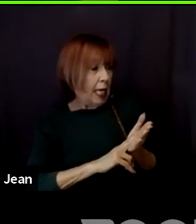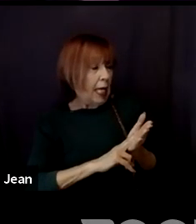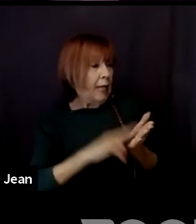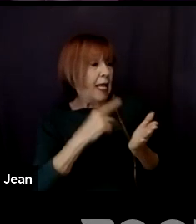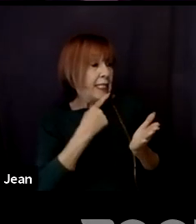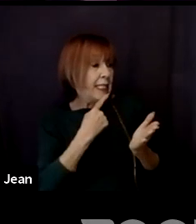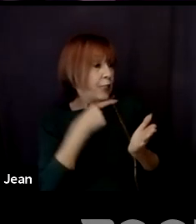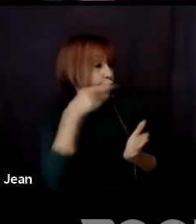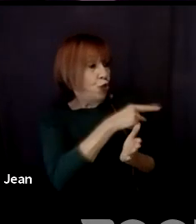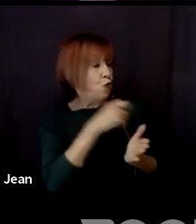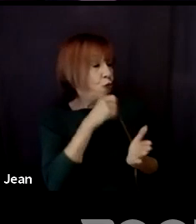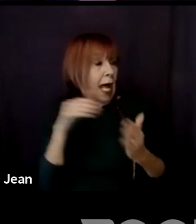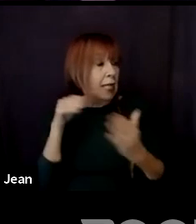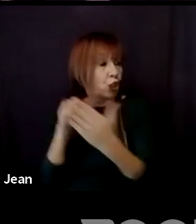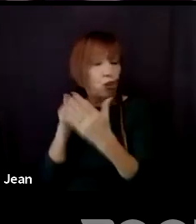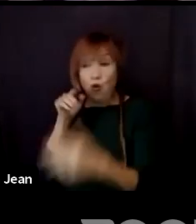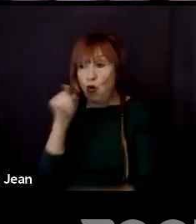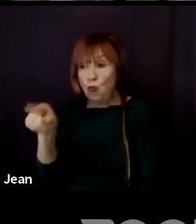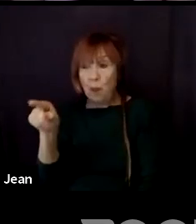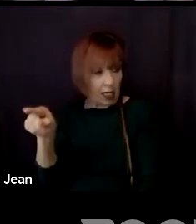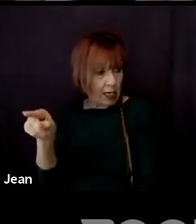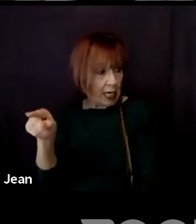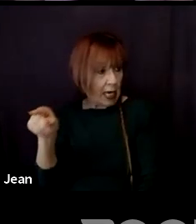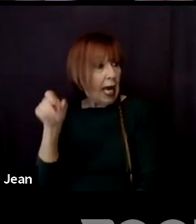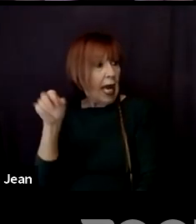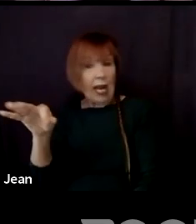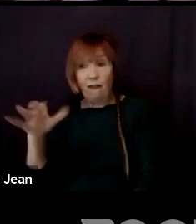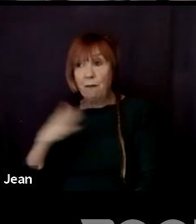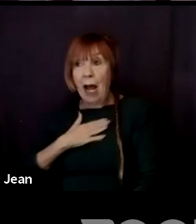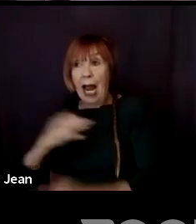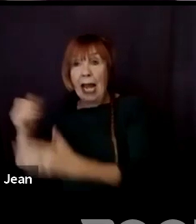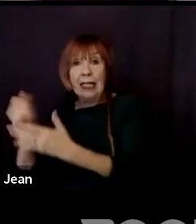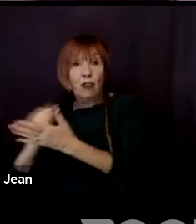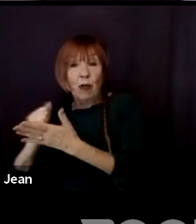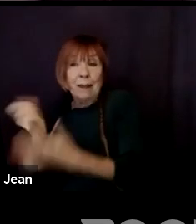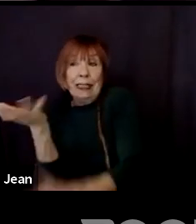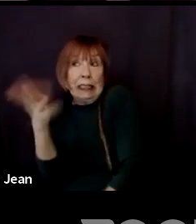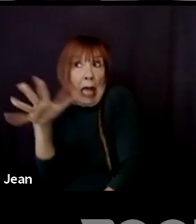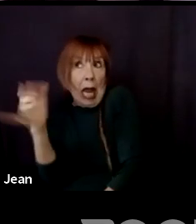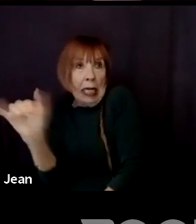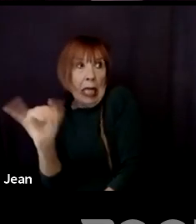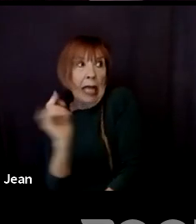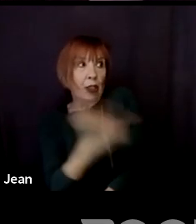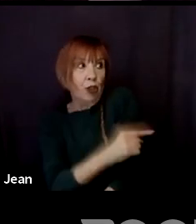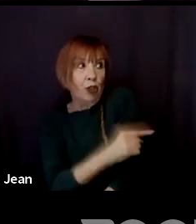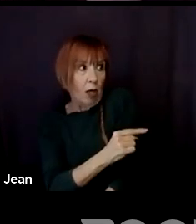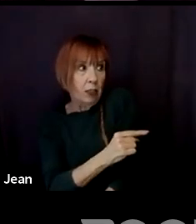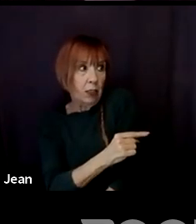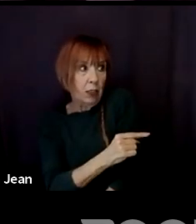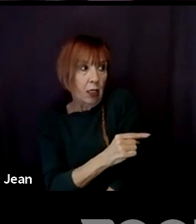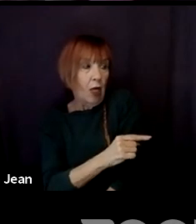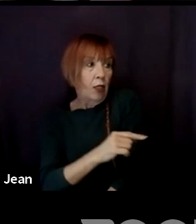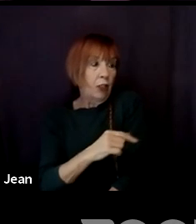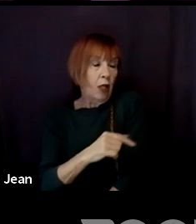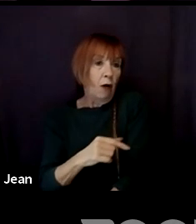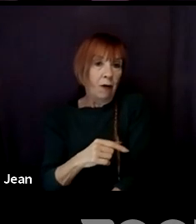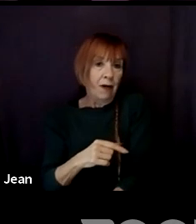Yeah, in my query. Can I just, I'm sorry. I don't have, yeah, exactly what Marc and Meghan were both saying that,